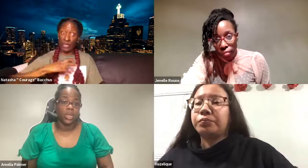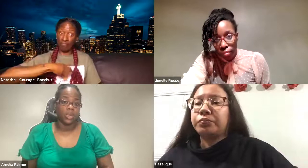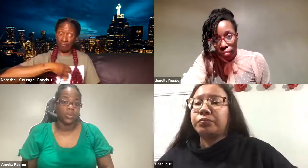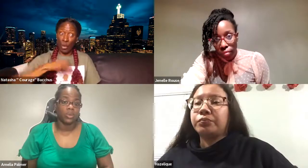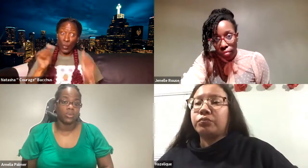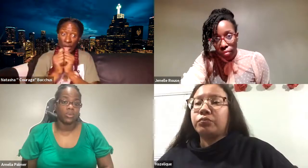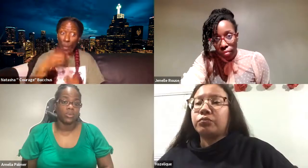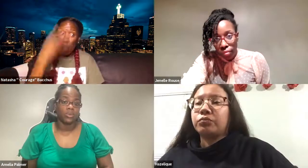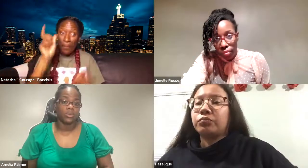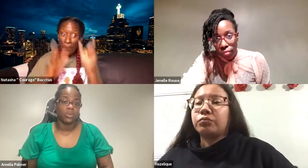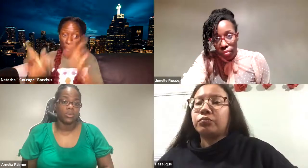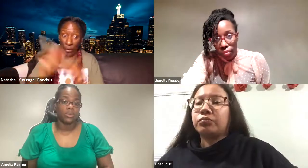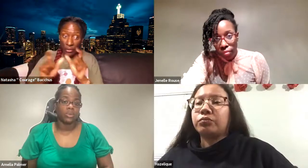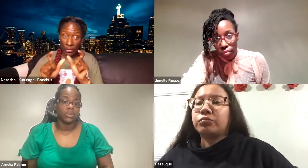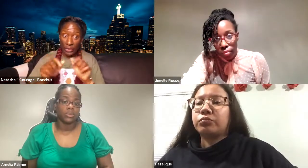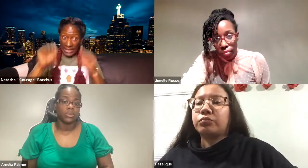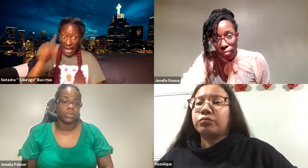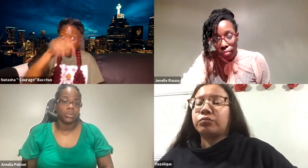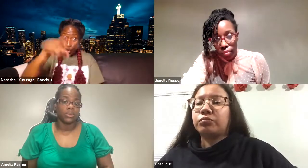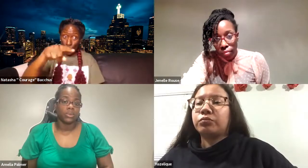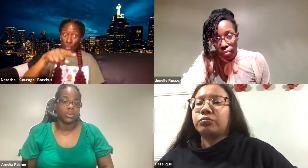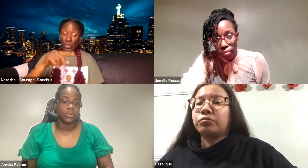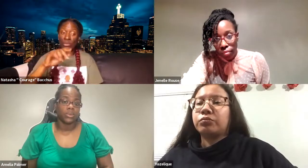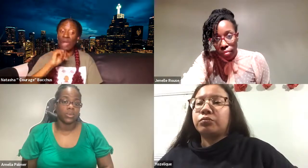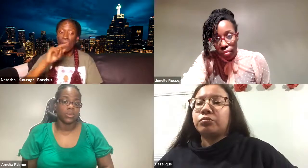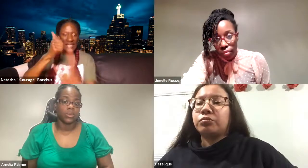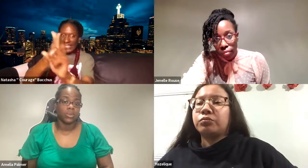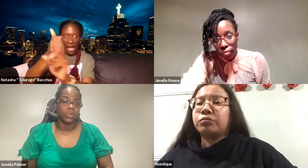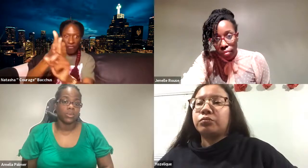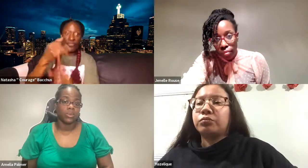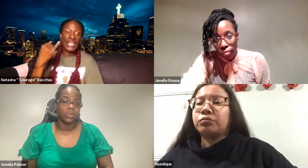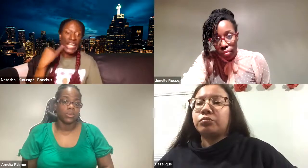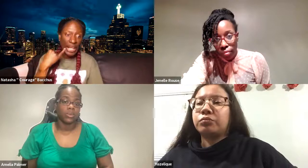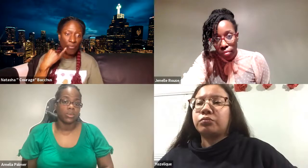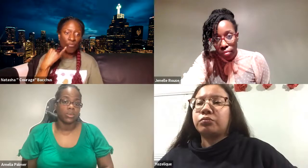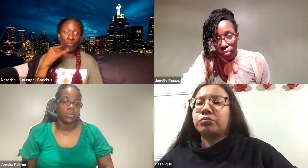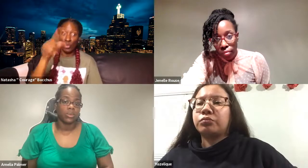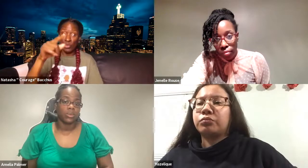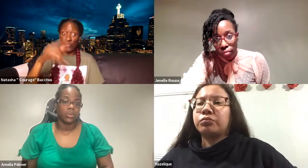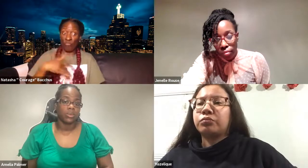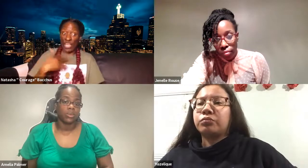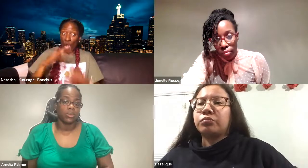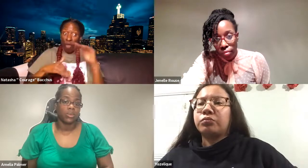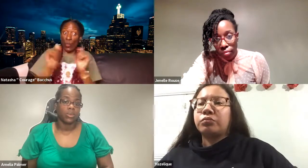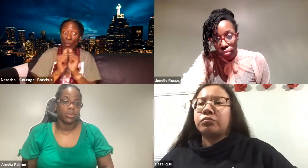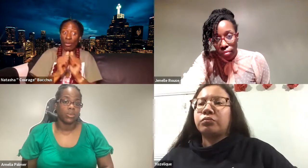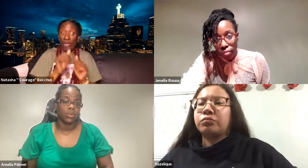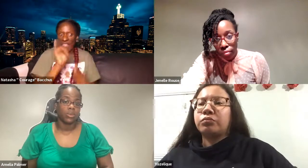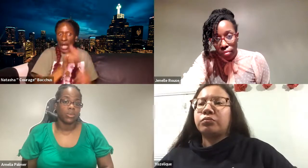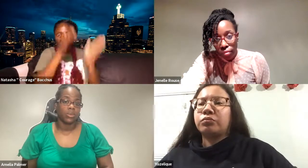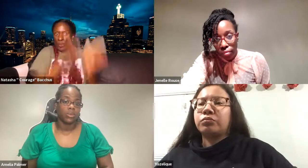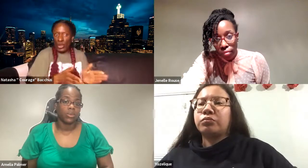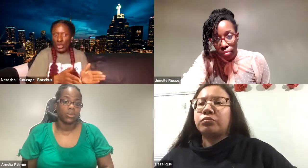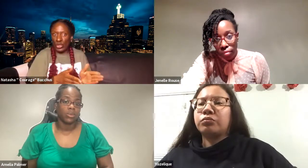do you have to change your language, code switch with white people? if you feel comfortable